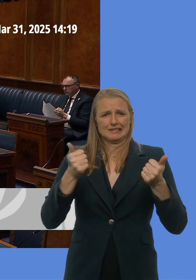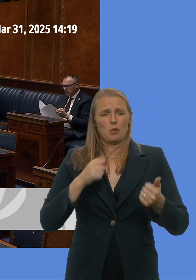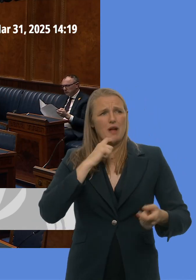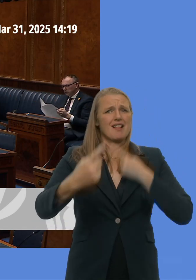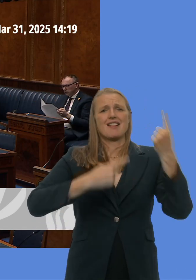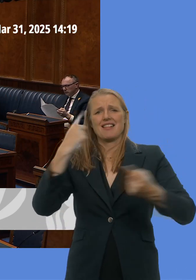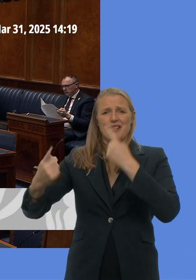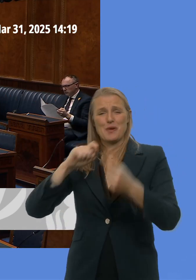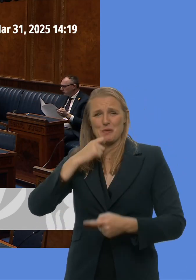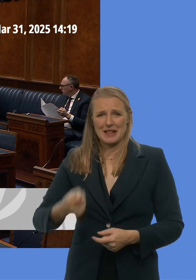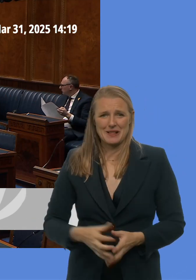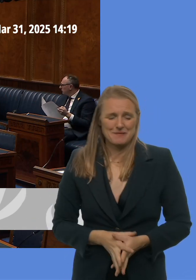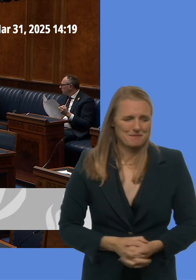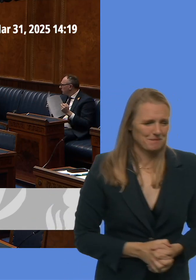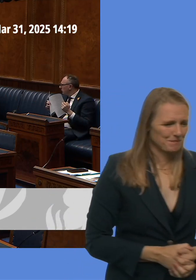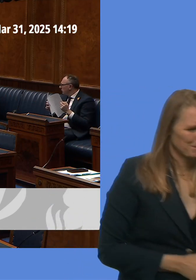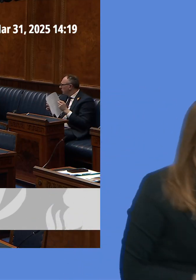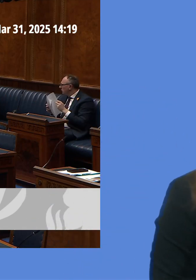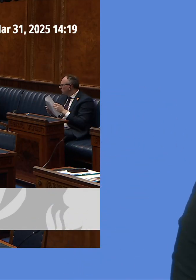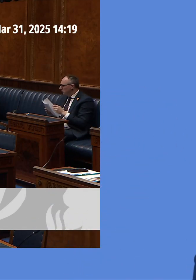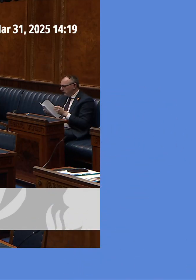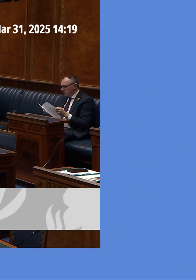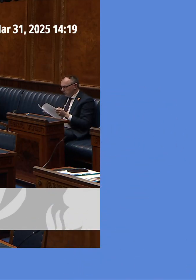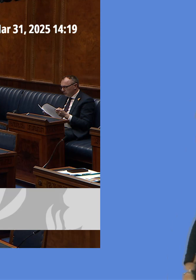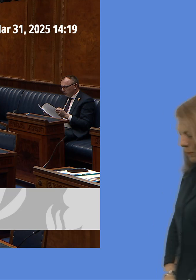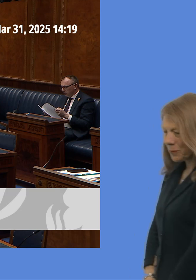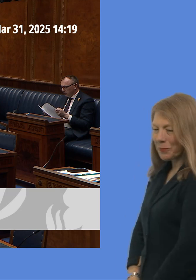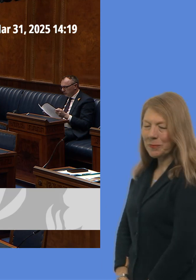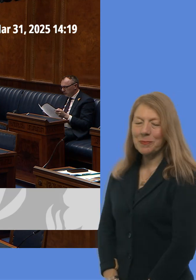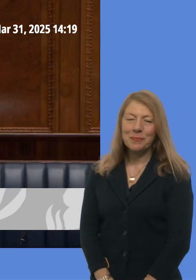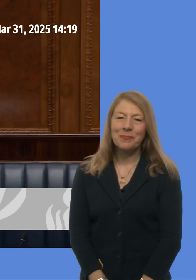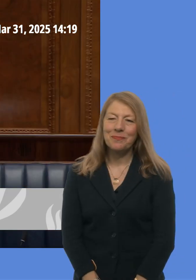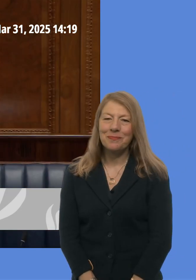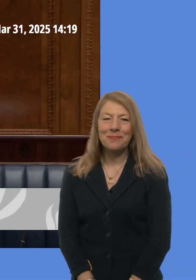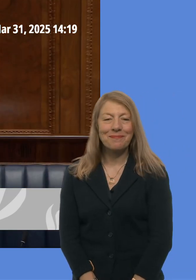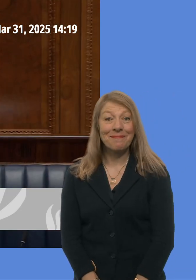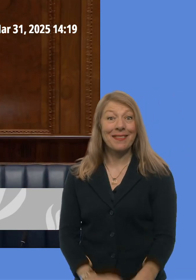I thank the Deputy First Minister for that answer. Indeed, all the media coverage of that week was very positive.